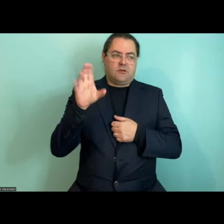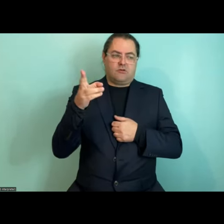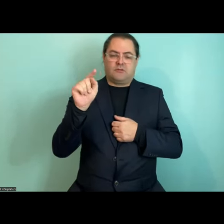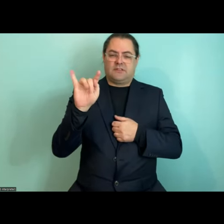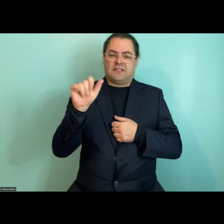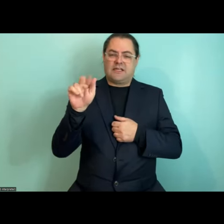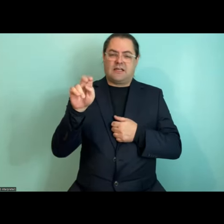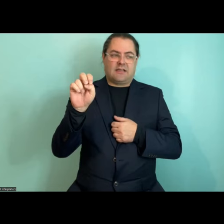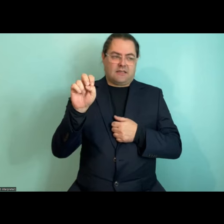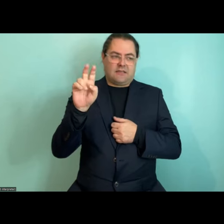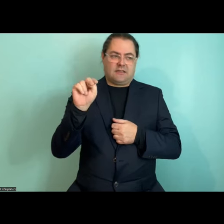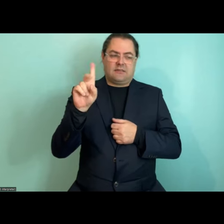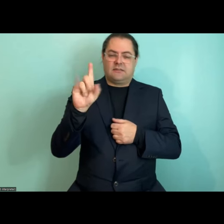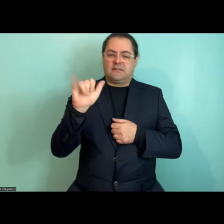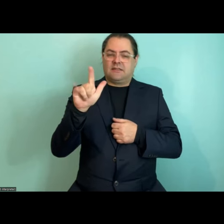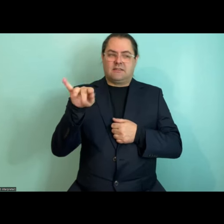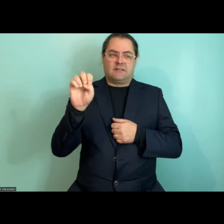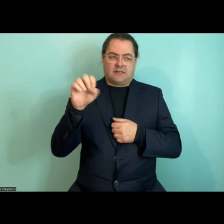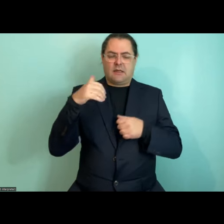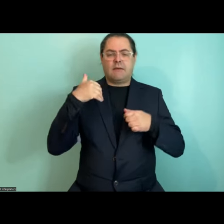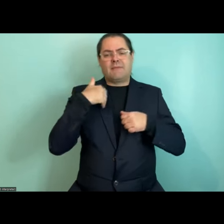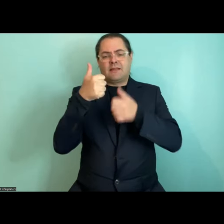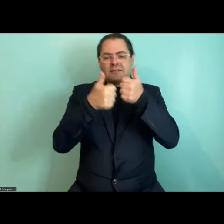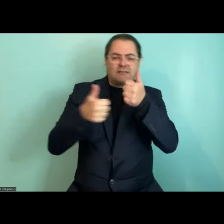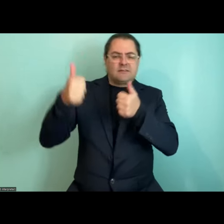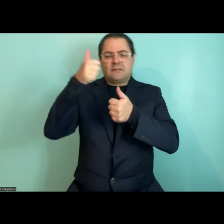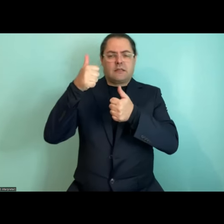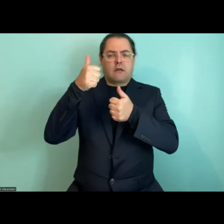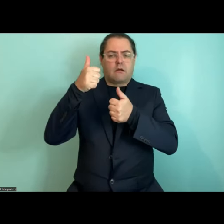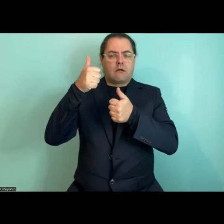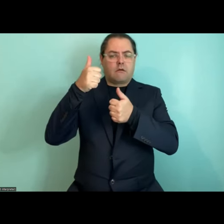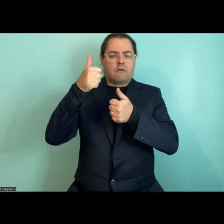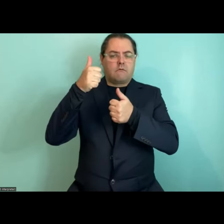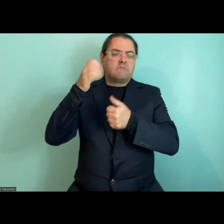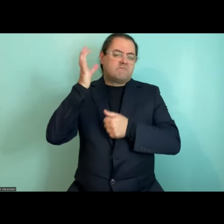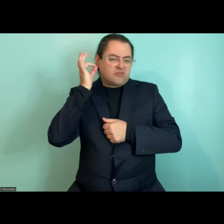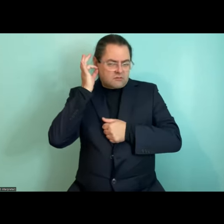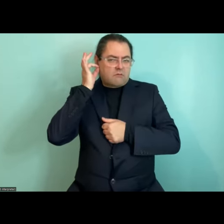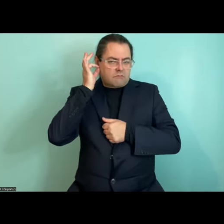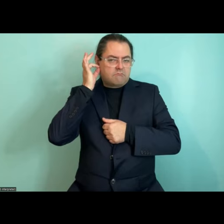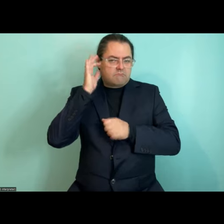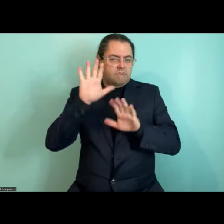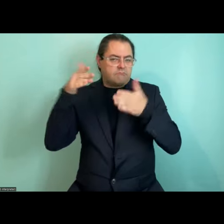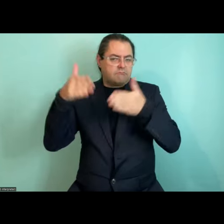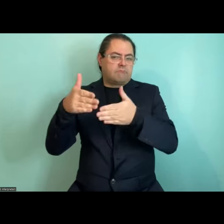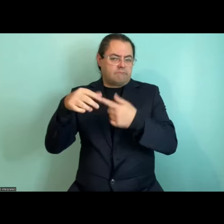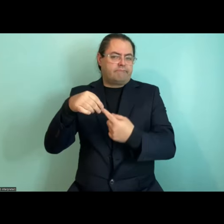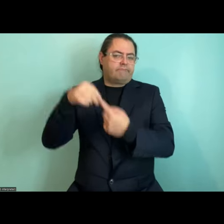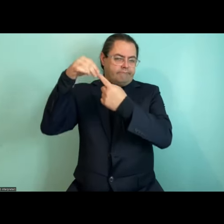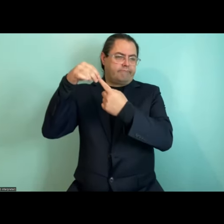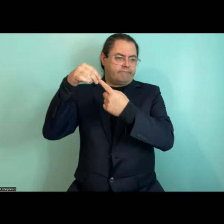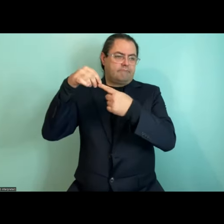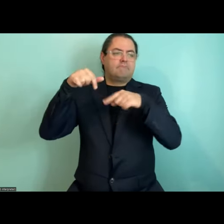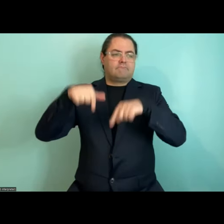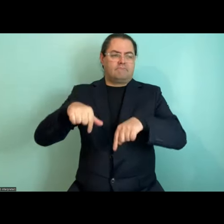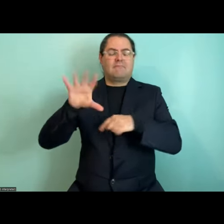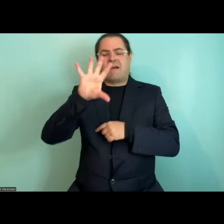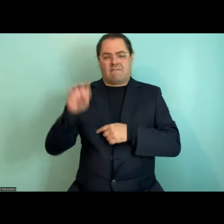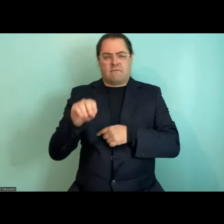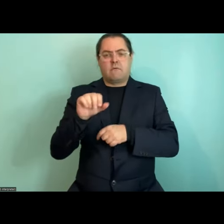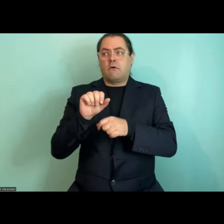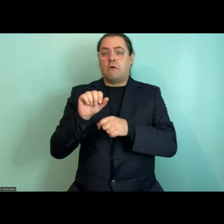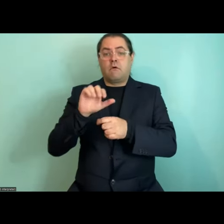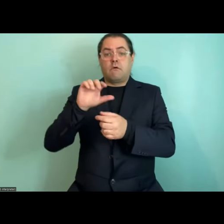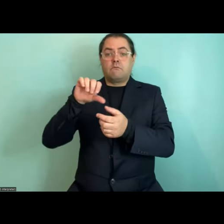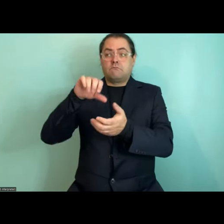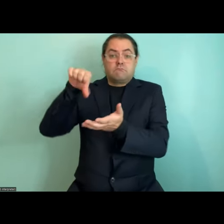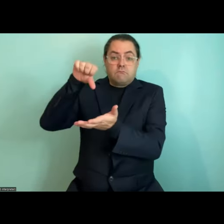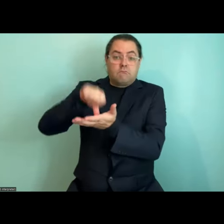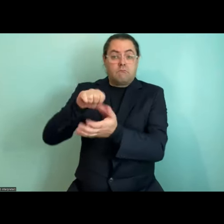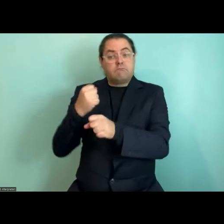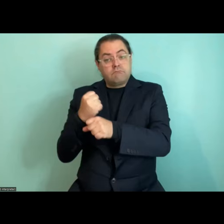09:58:12 Because this will have a compound the sensibilities so on the cap the